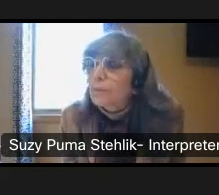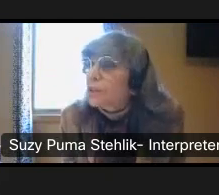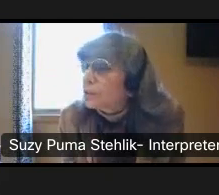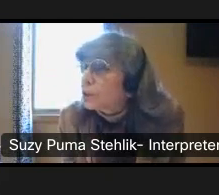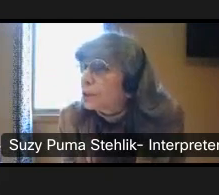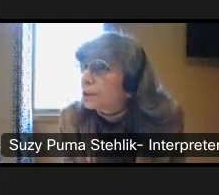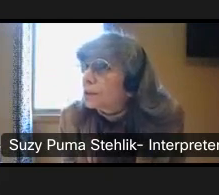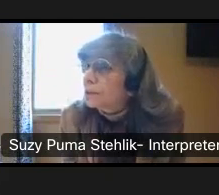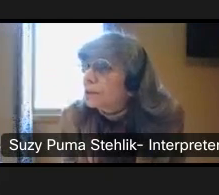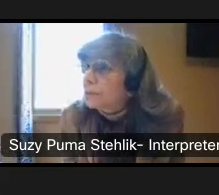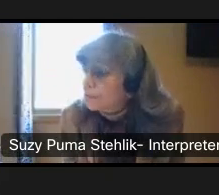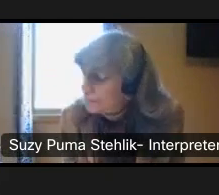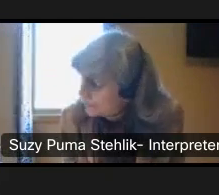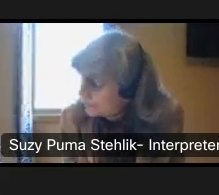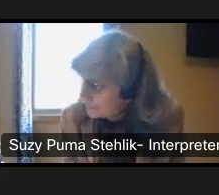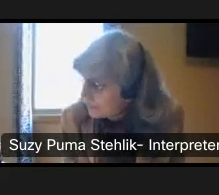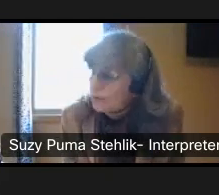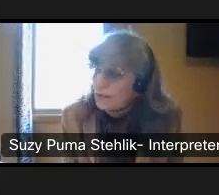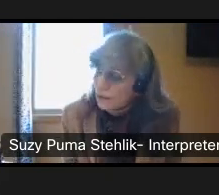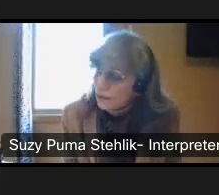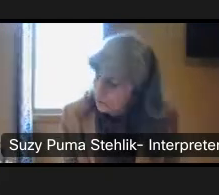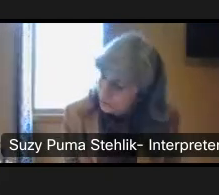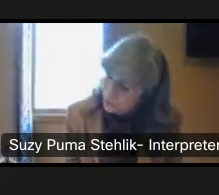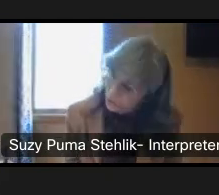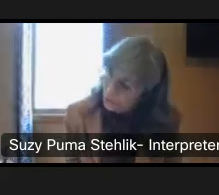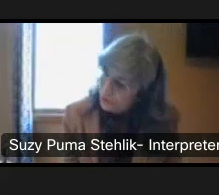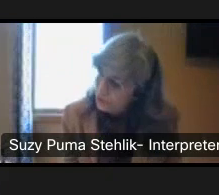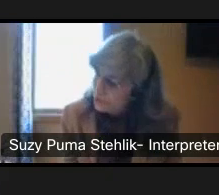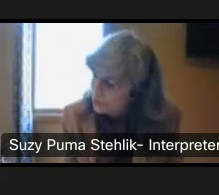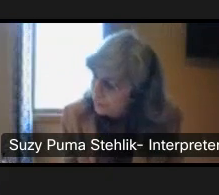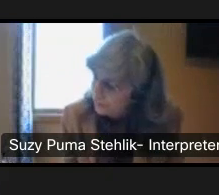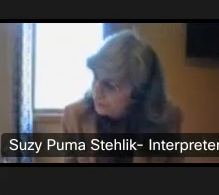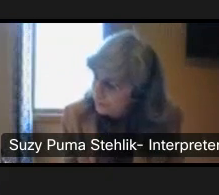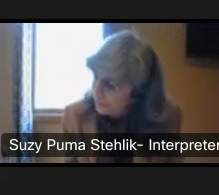Subsection 146. Thank you. So, section 26.